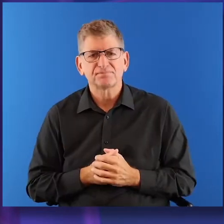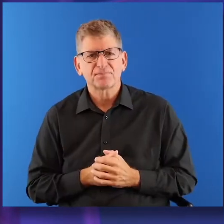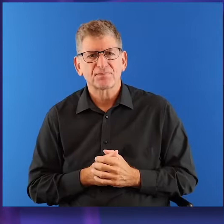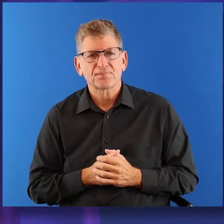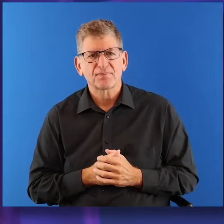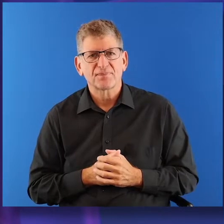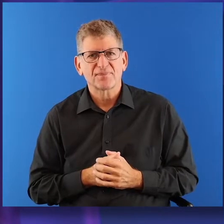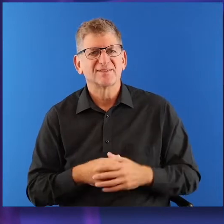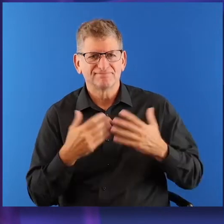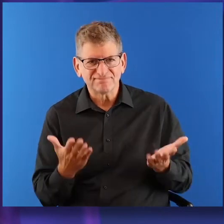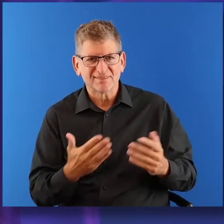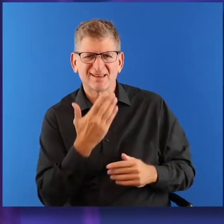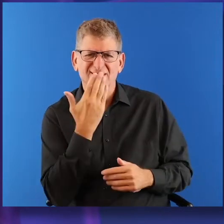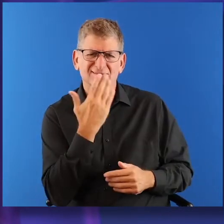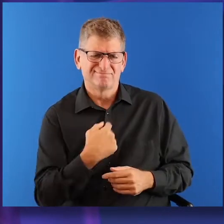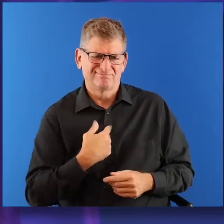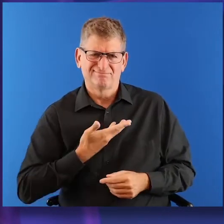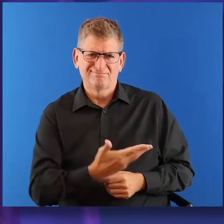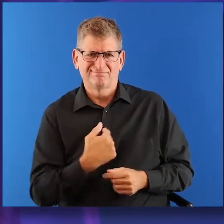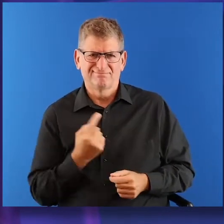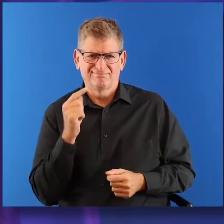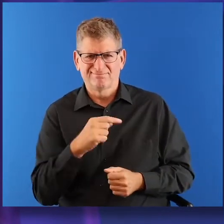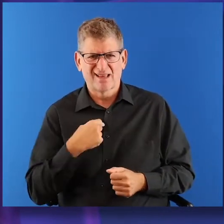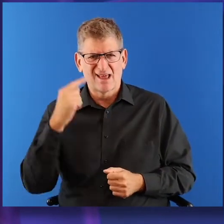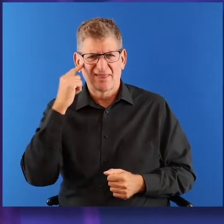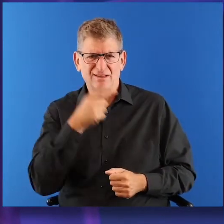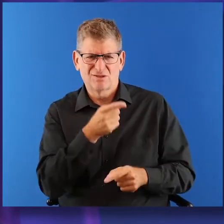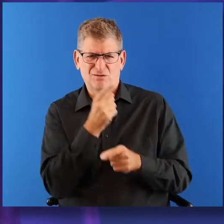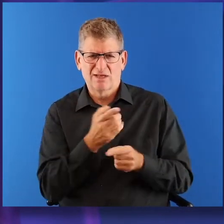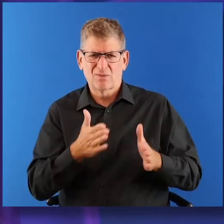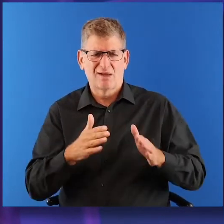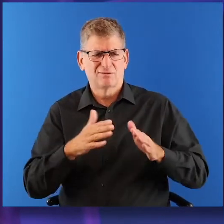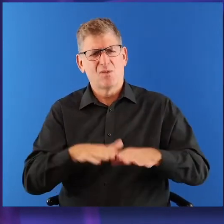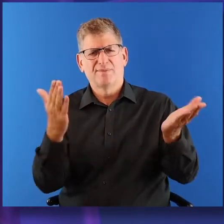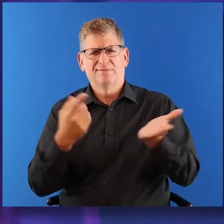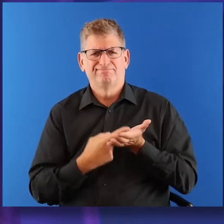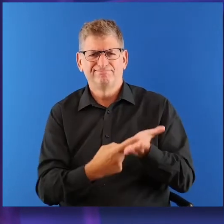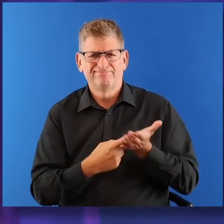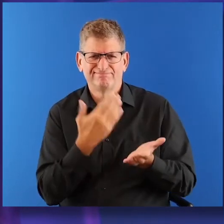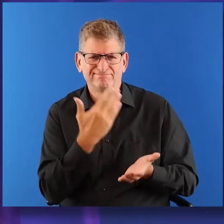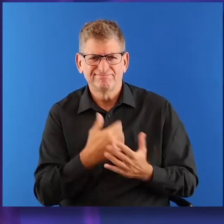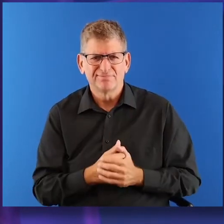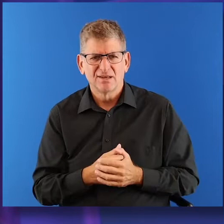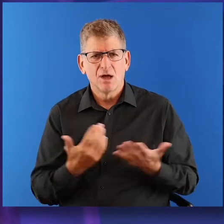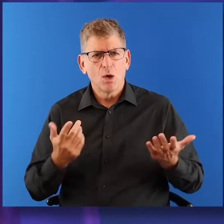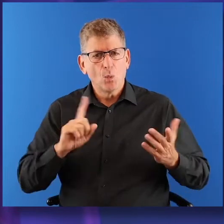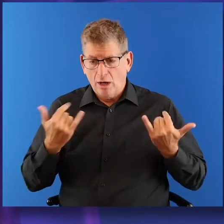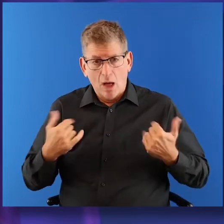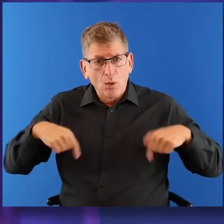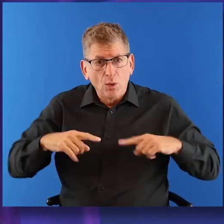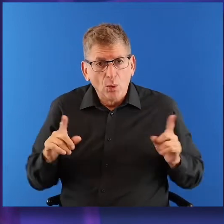the right way to start this conversation. Where were we, so that we can get into where are we and where are we headed. If you start with where were we,